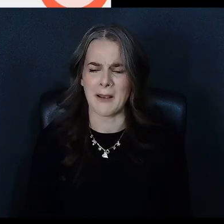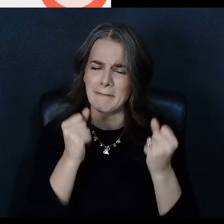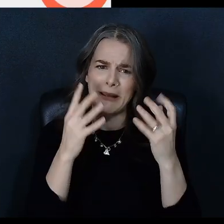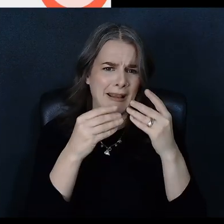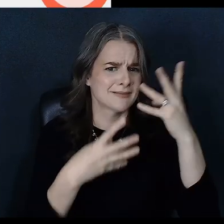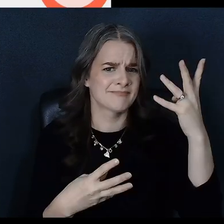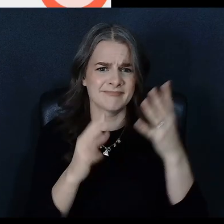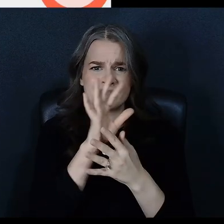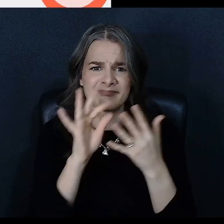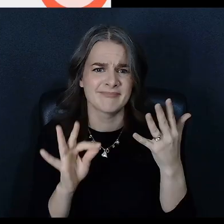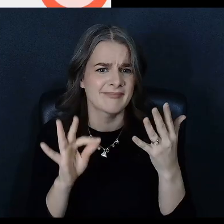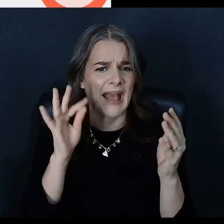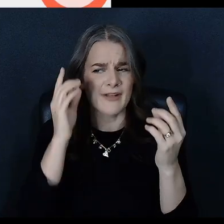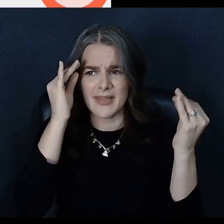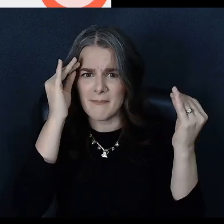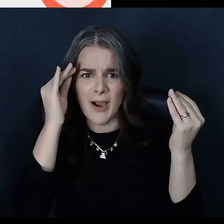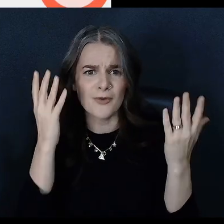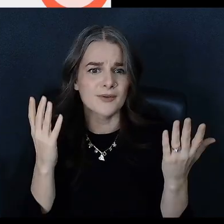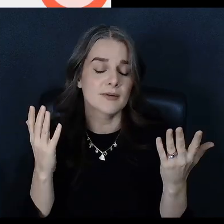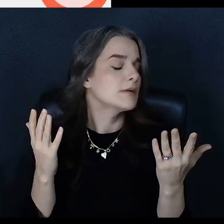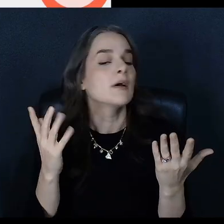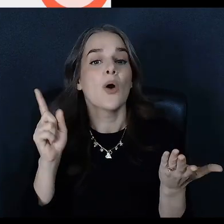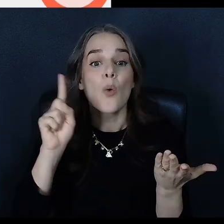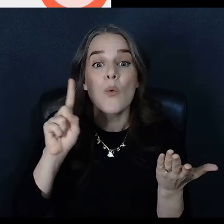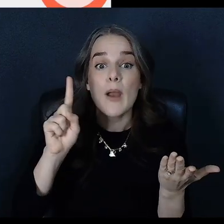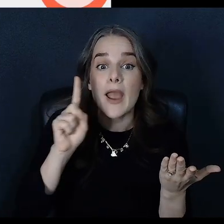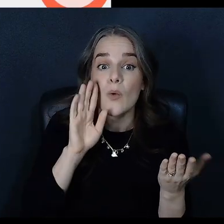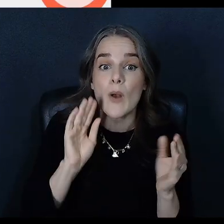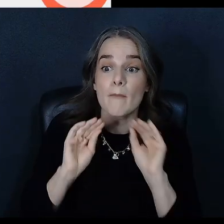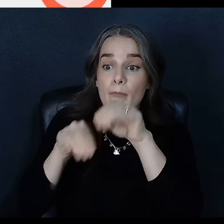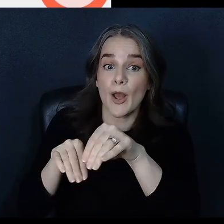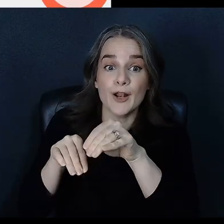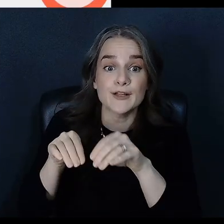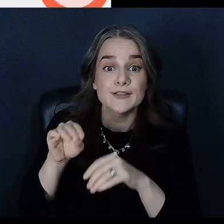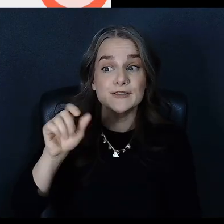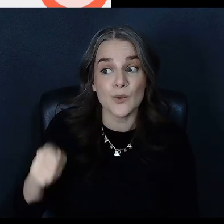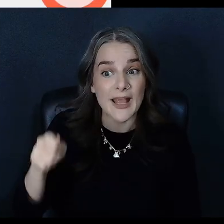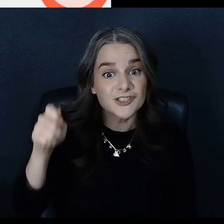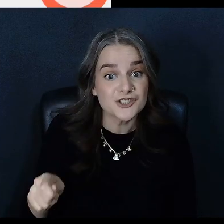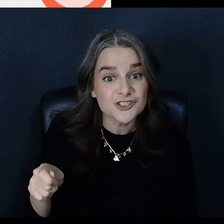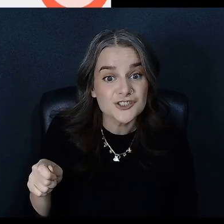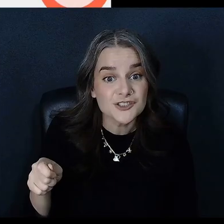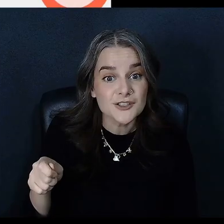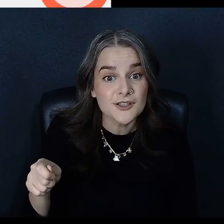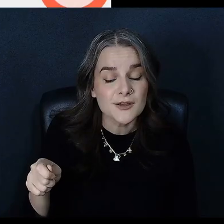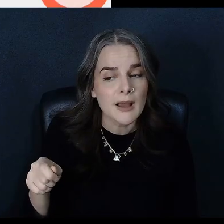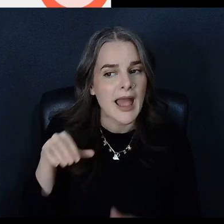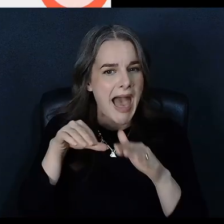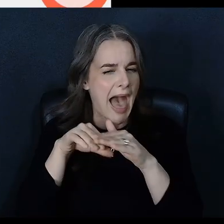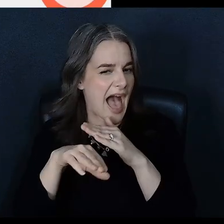We have to think about where we're going to be potentially putting them. So where's the access site? What is the access method?